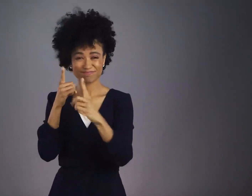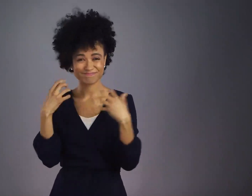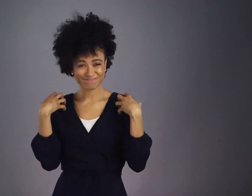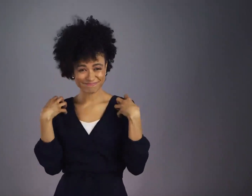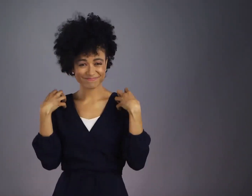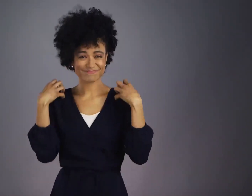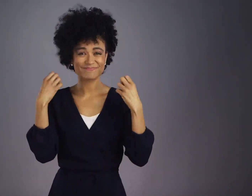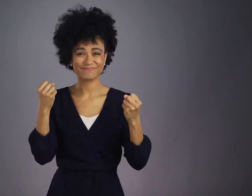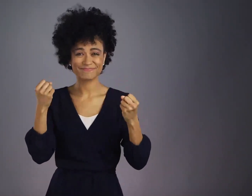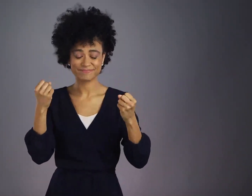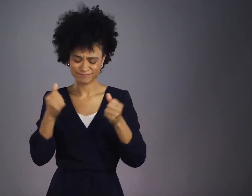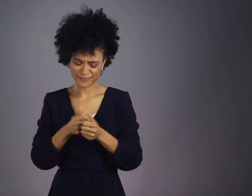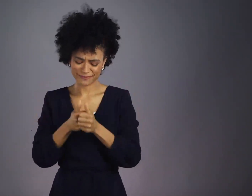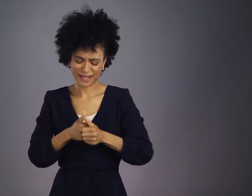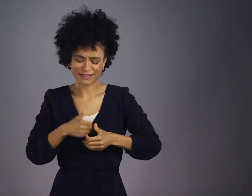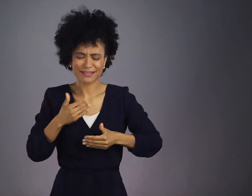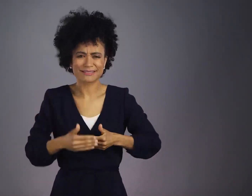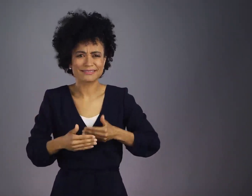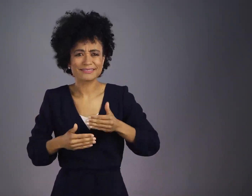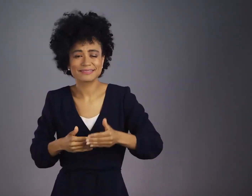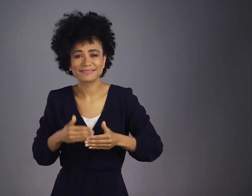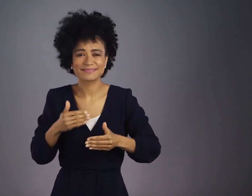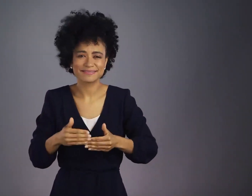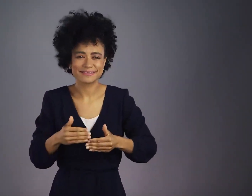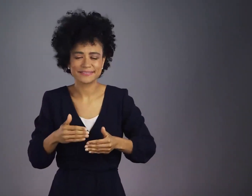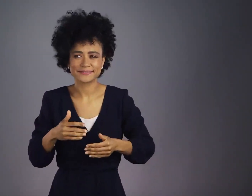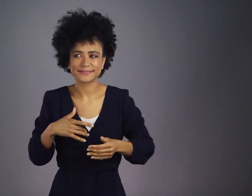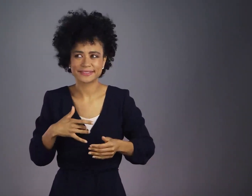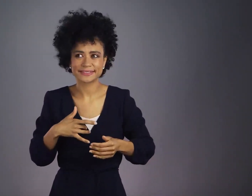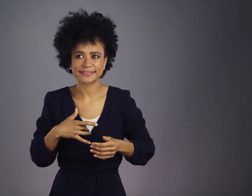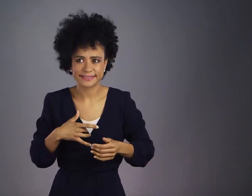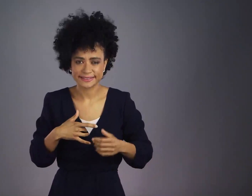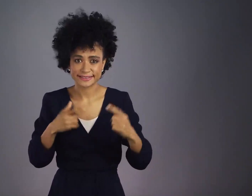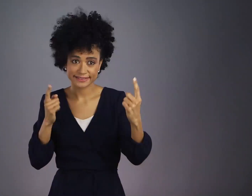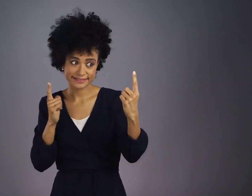He felt that he had done a wrong he could not possibly make right.